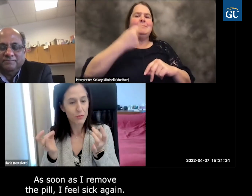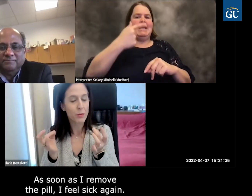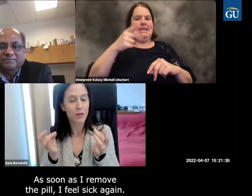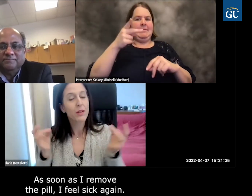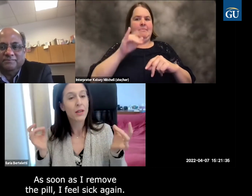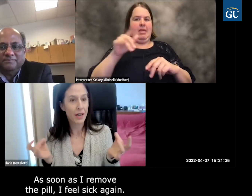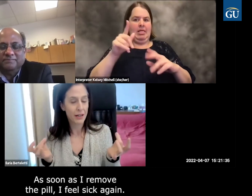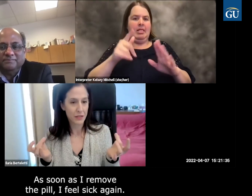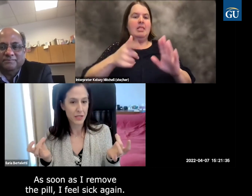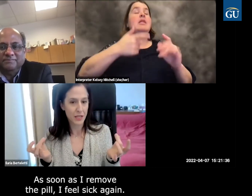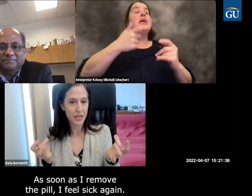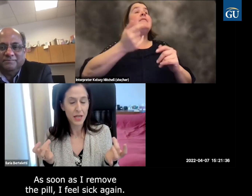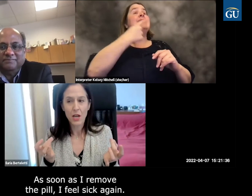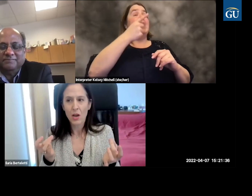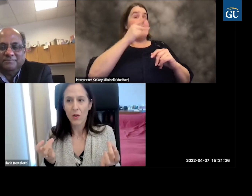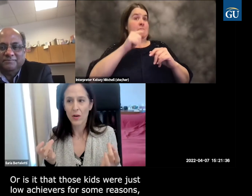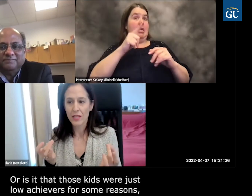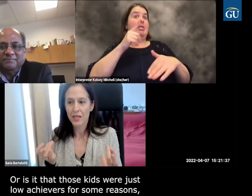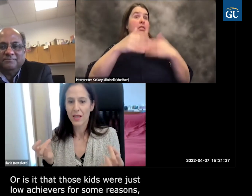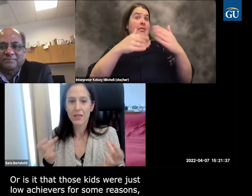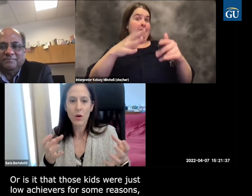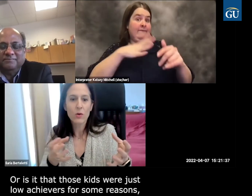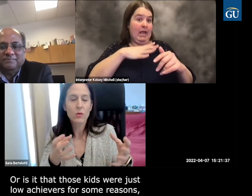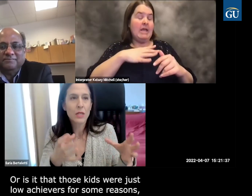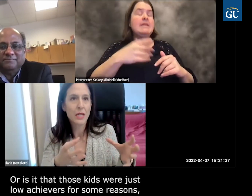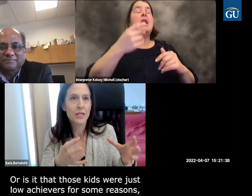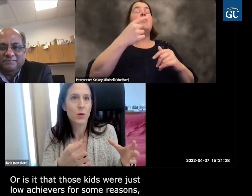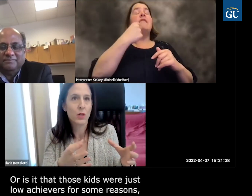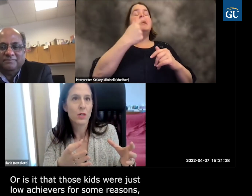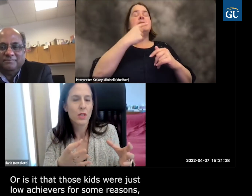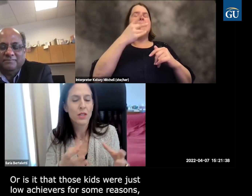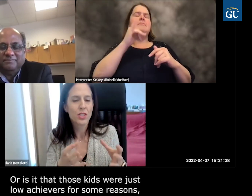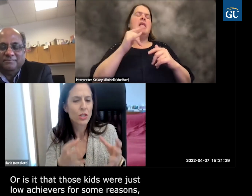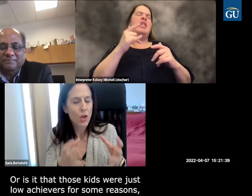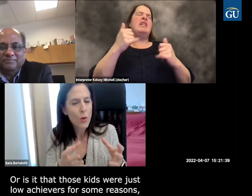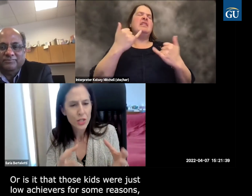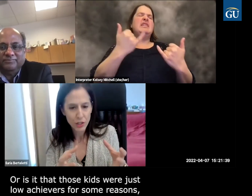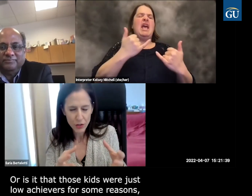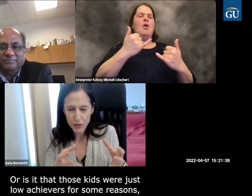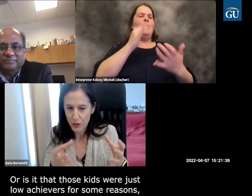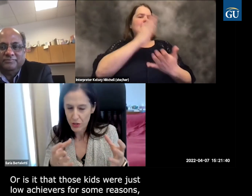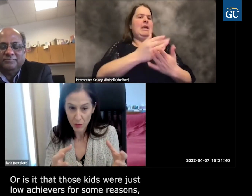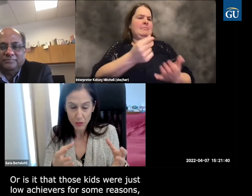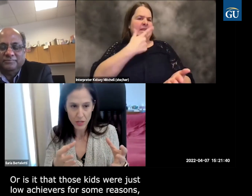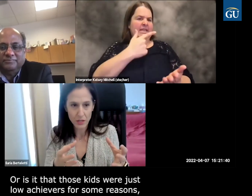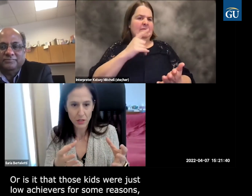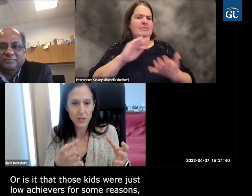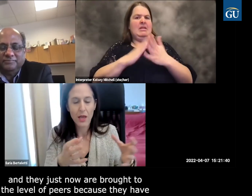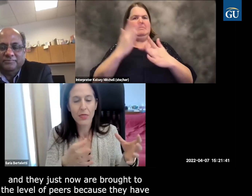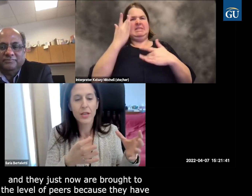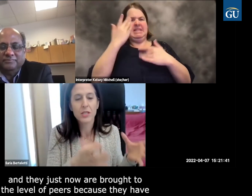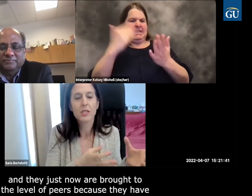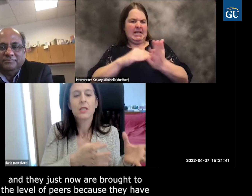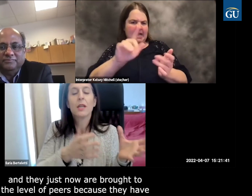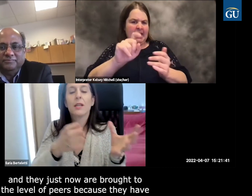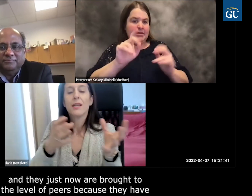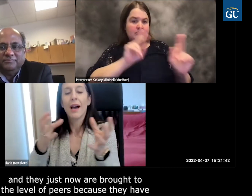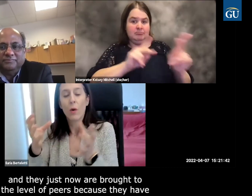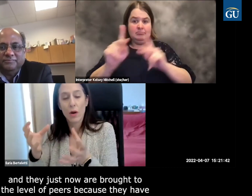the pill i feel sick again or is it that those kids were just low achievers for